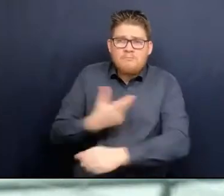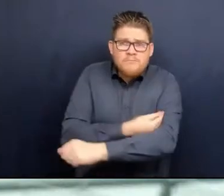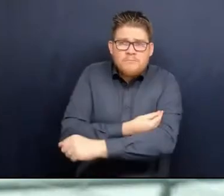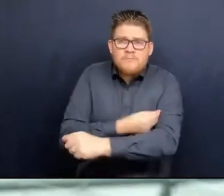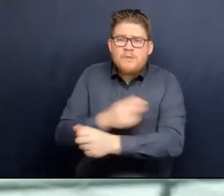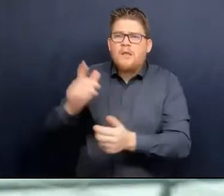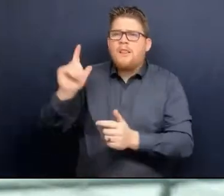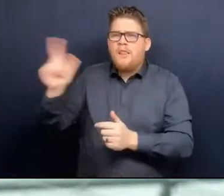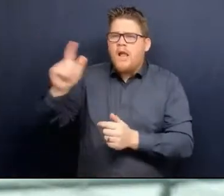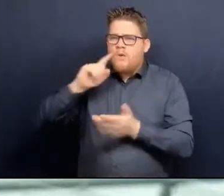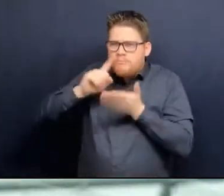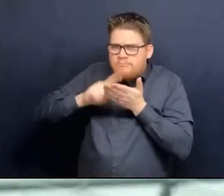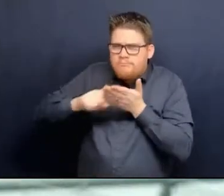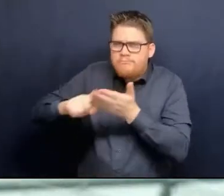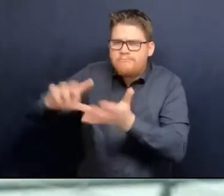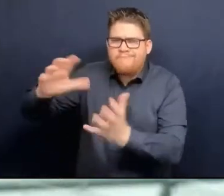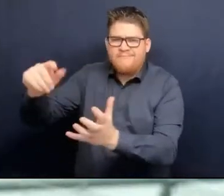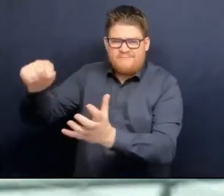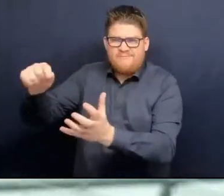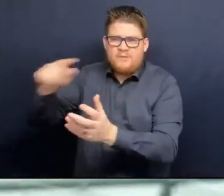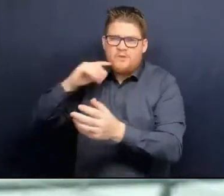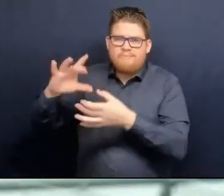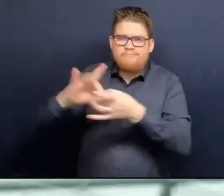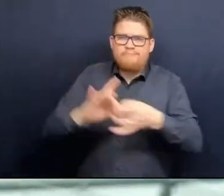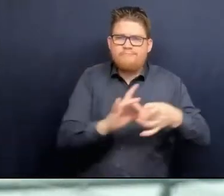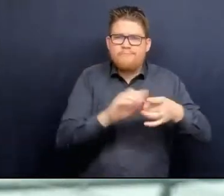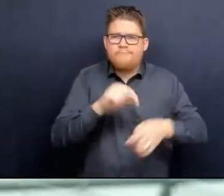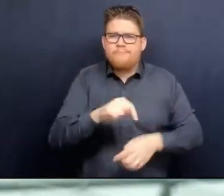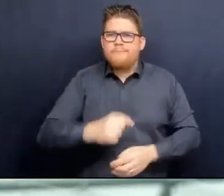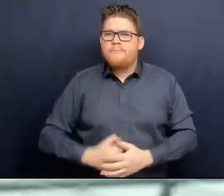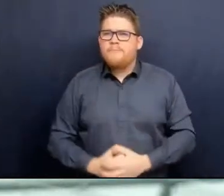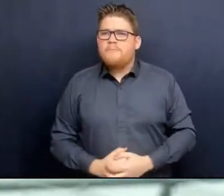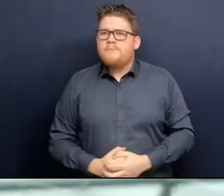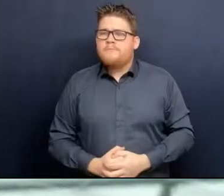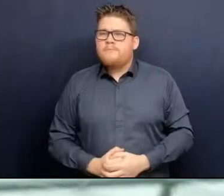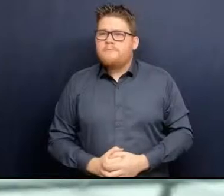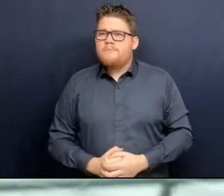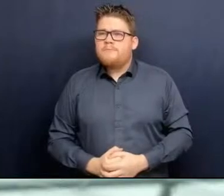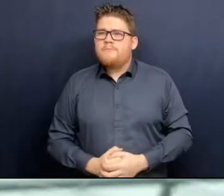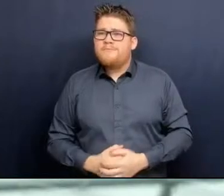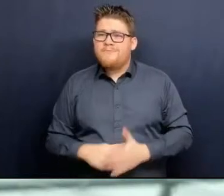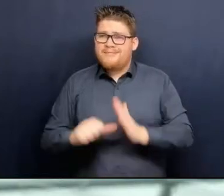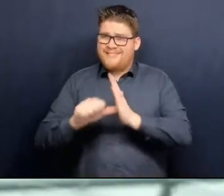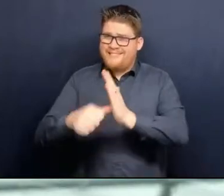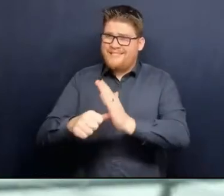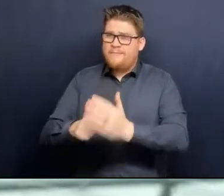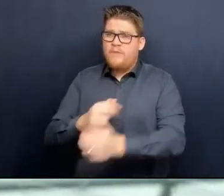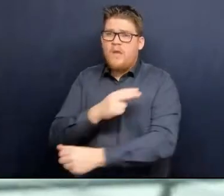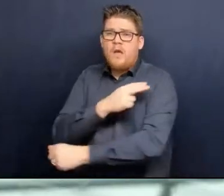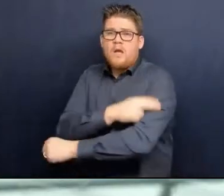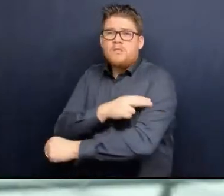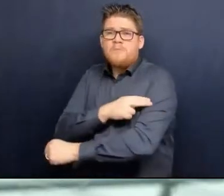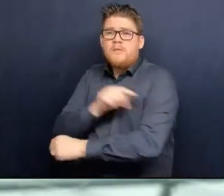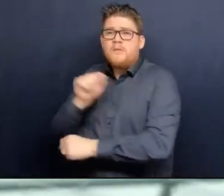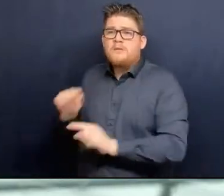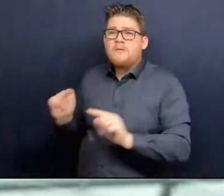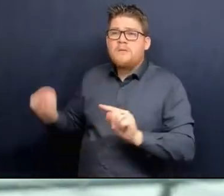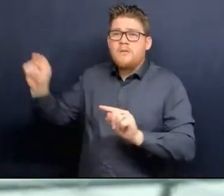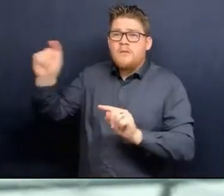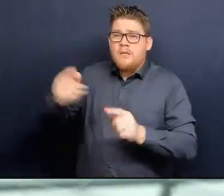we will be dealing with in the future. And I will remind people that in hospital right now,